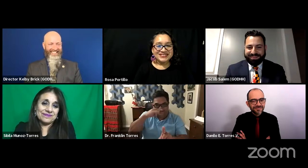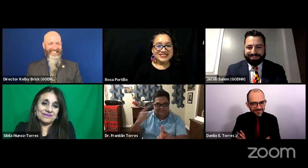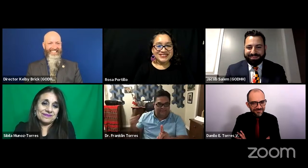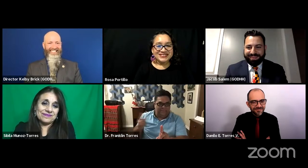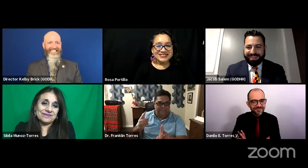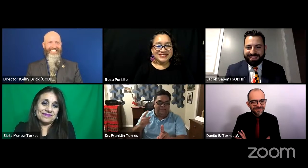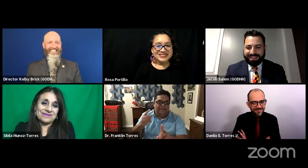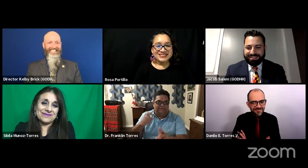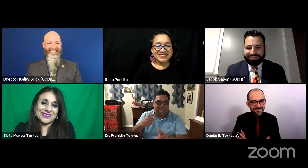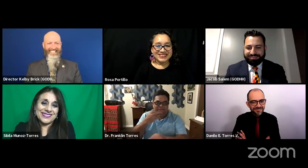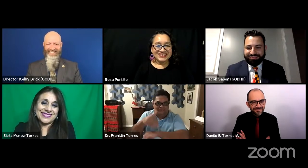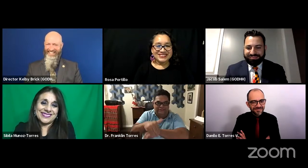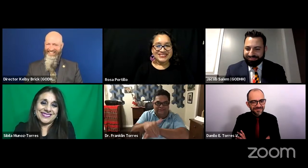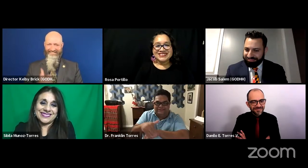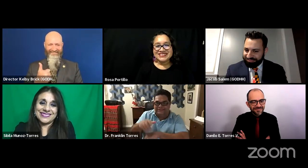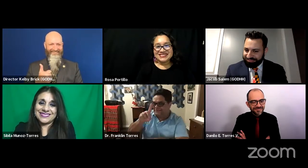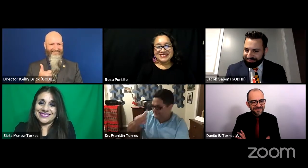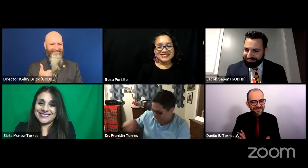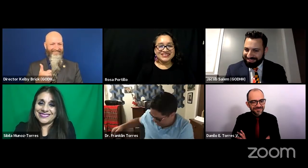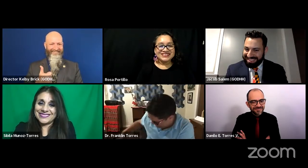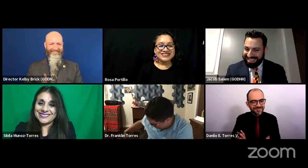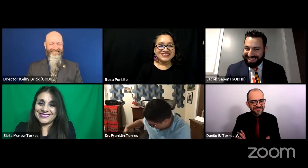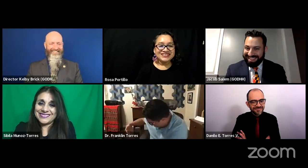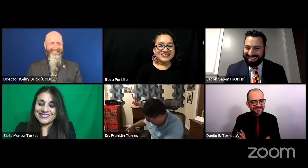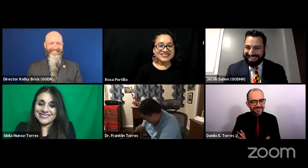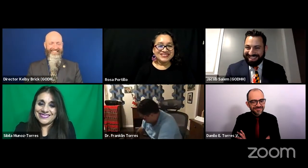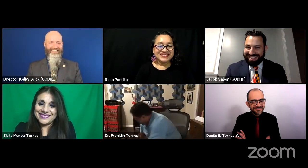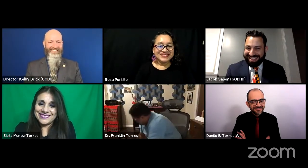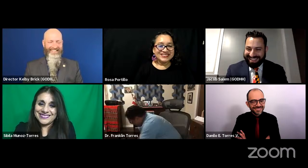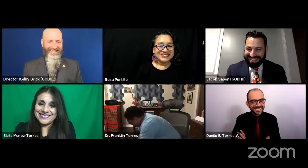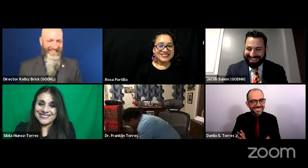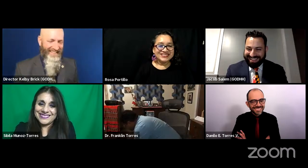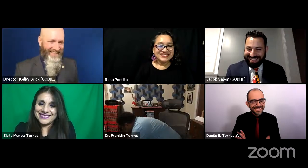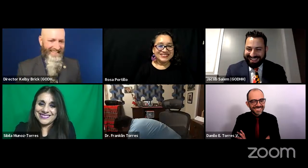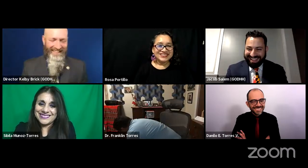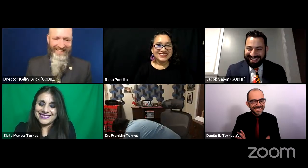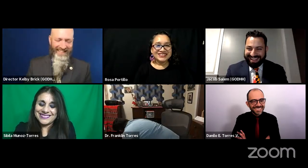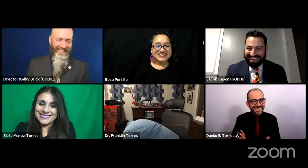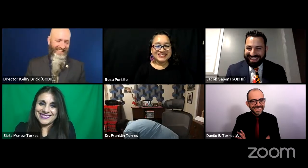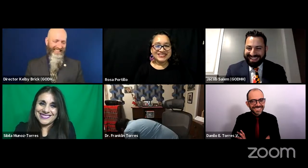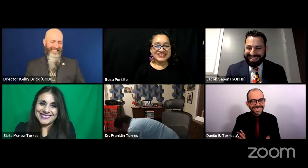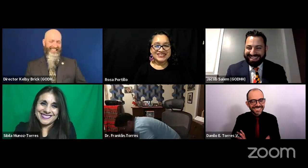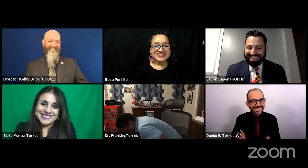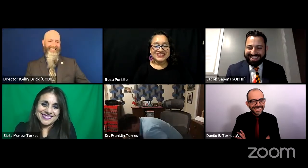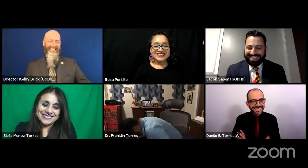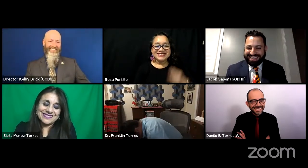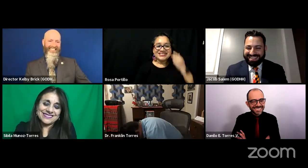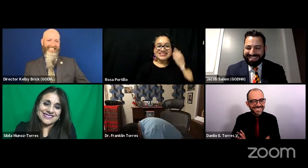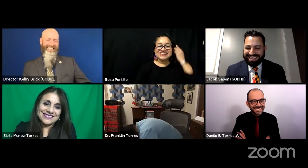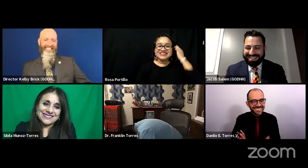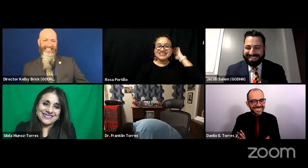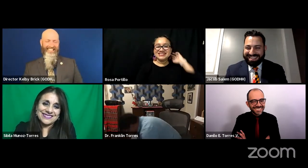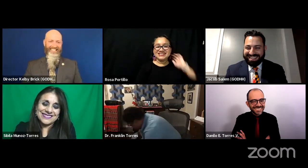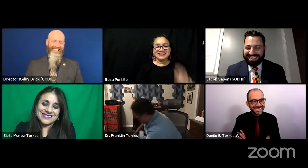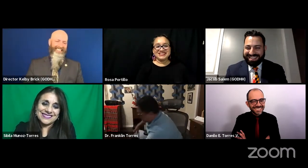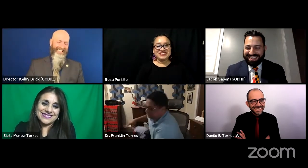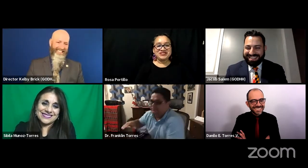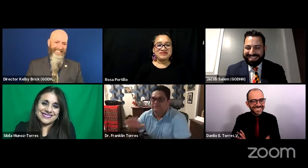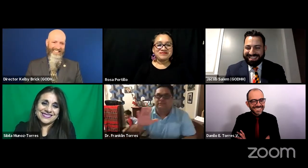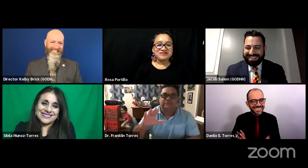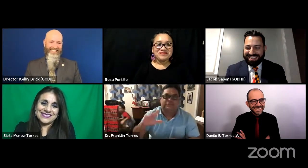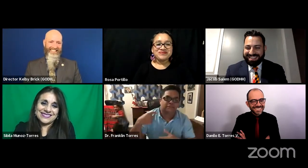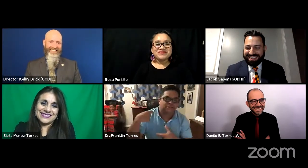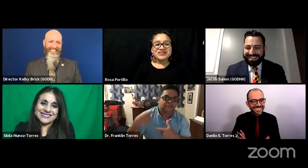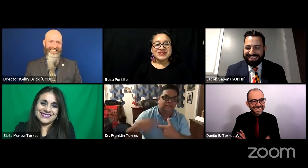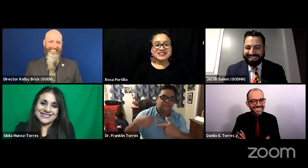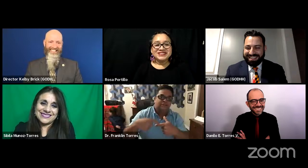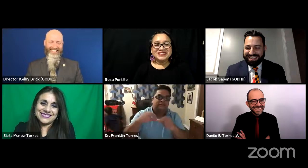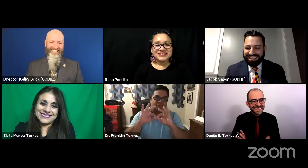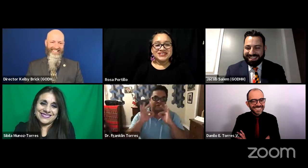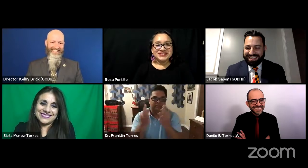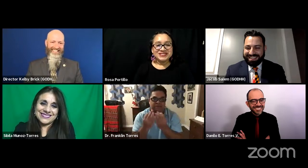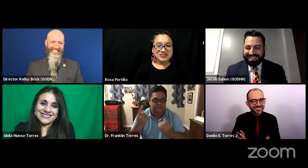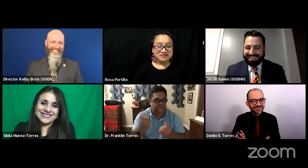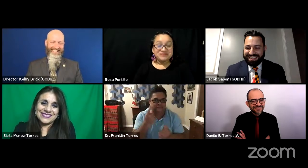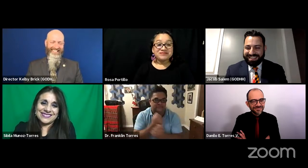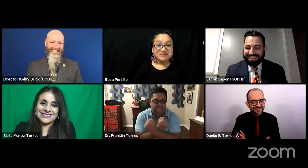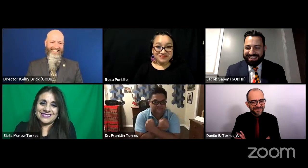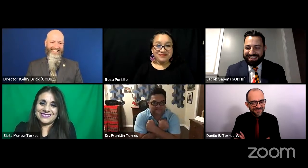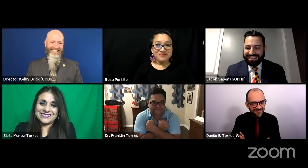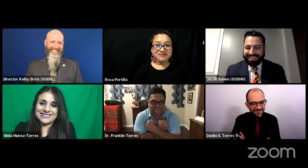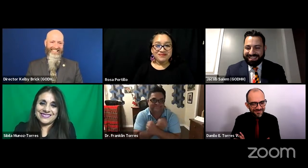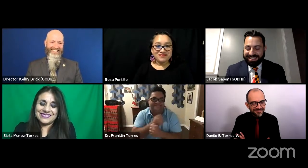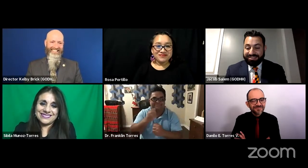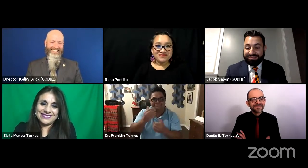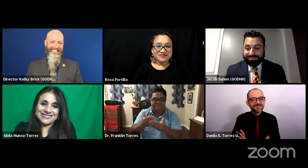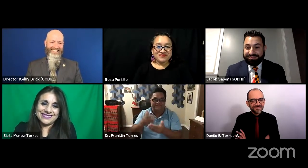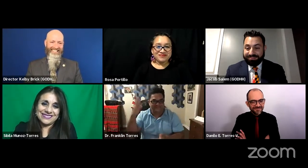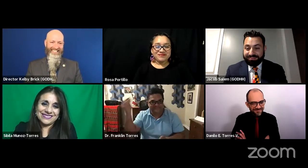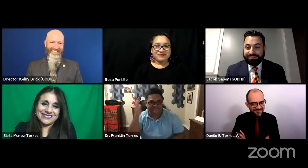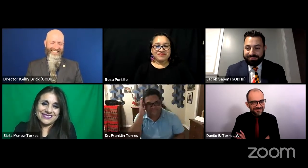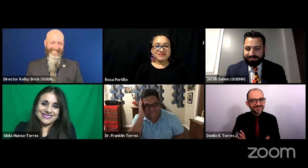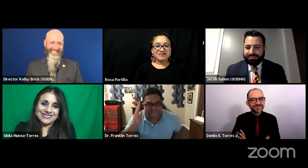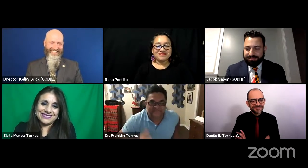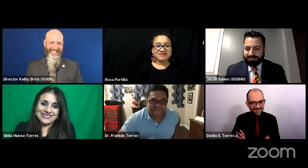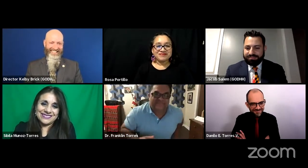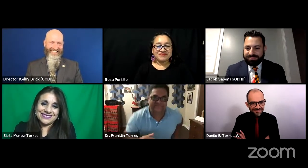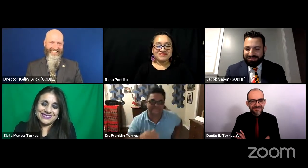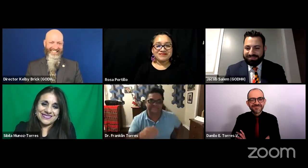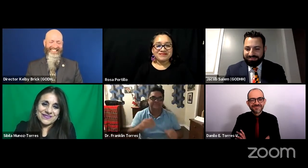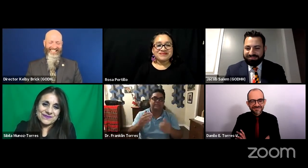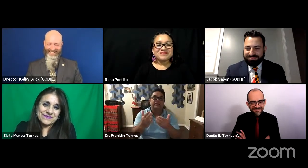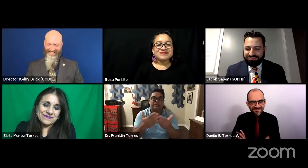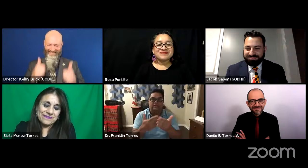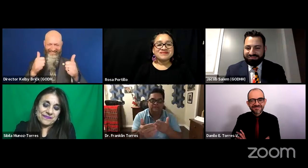I am current treasurer, excuse me my children in the background. As you know, Latino families